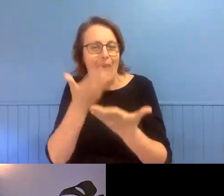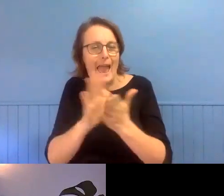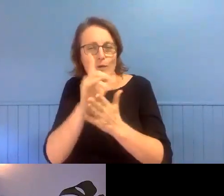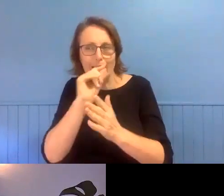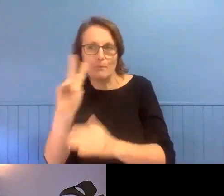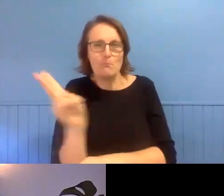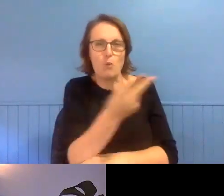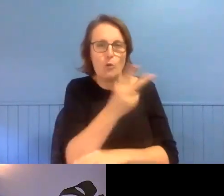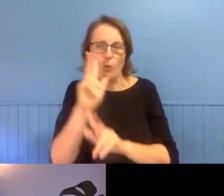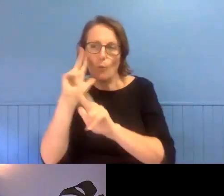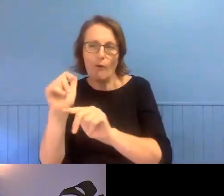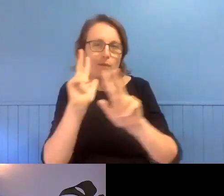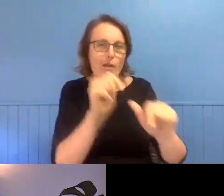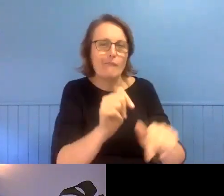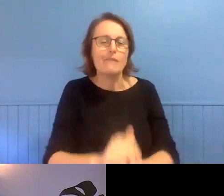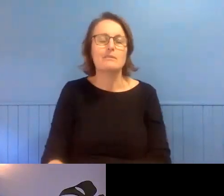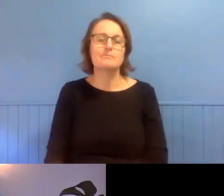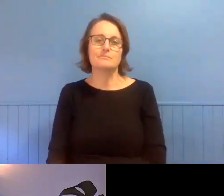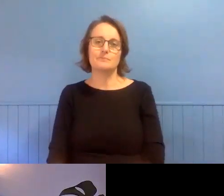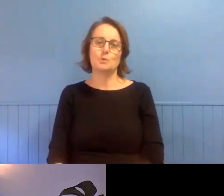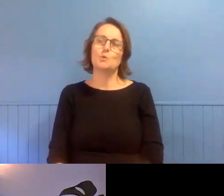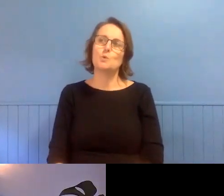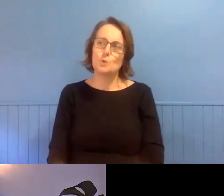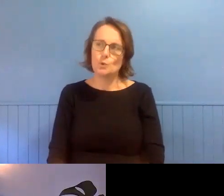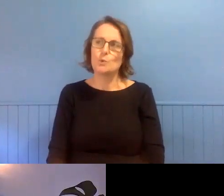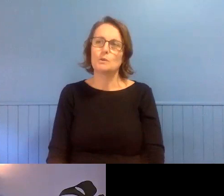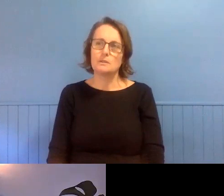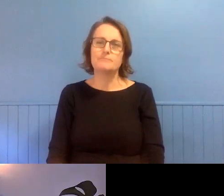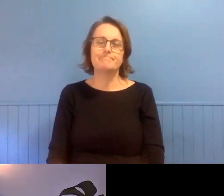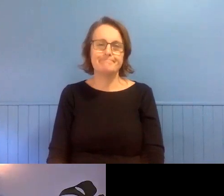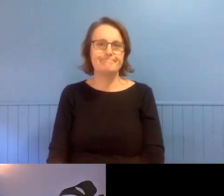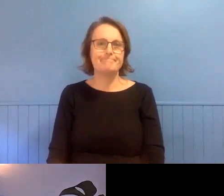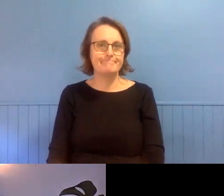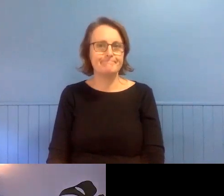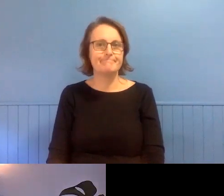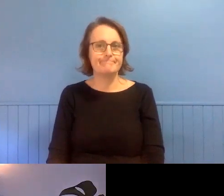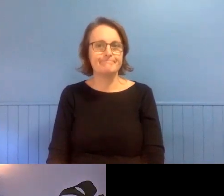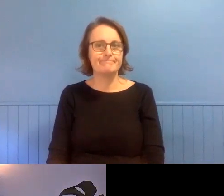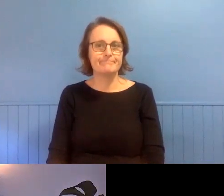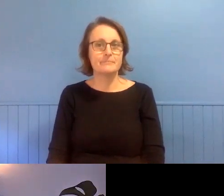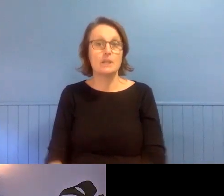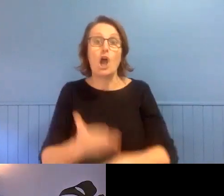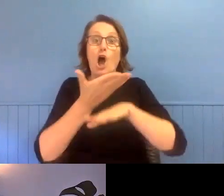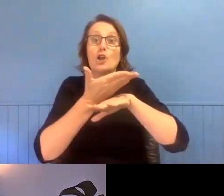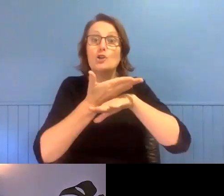I mean, I'd say reaching a new audience is going to be harder right now but I think it's great that you've identified those two